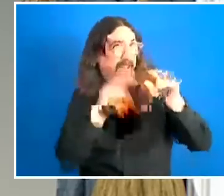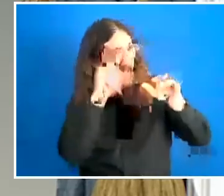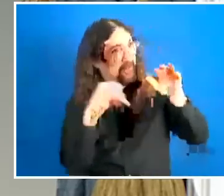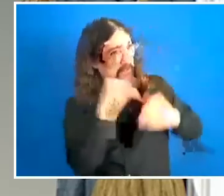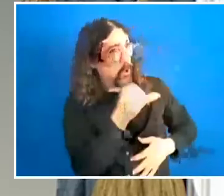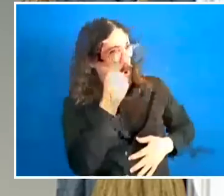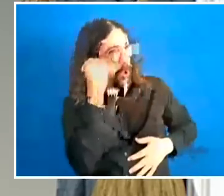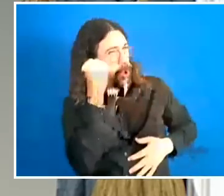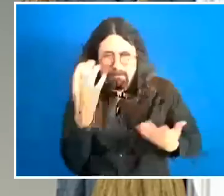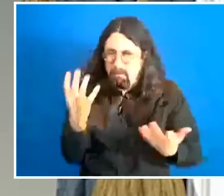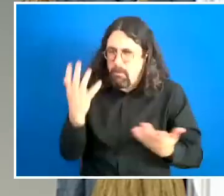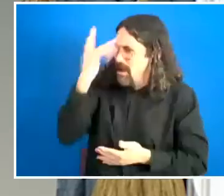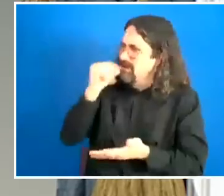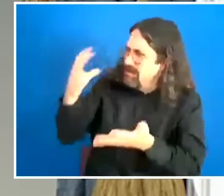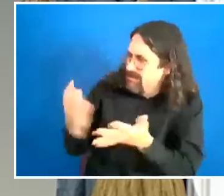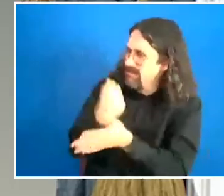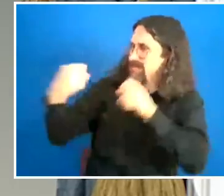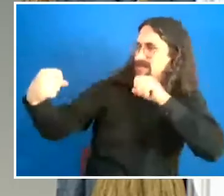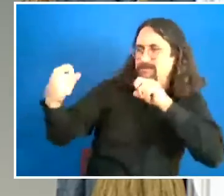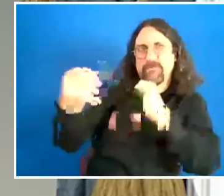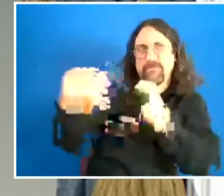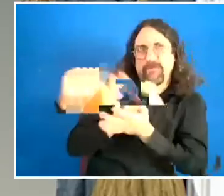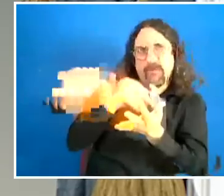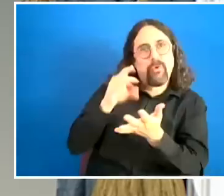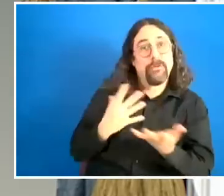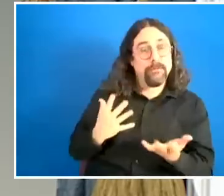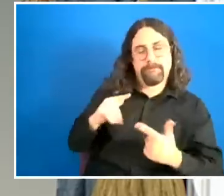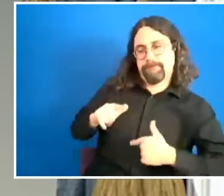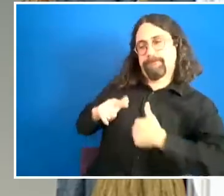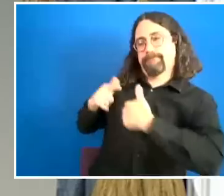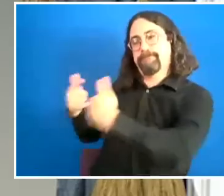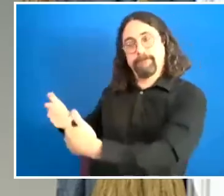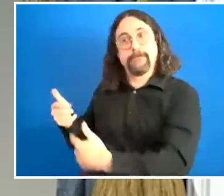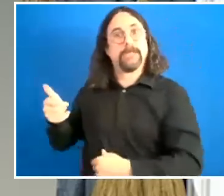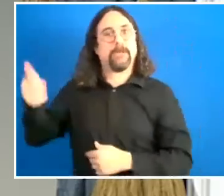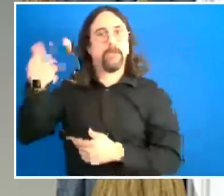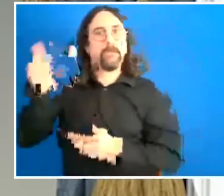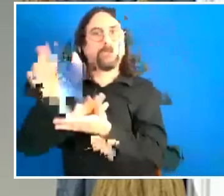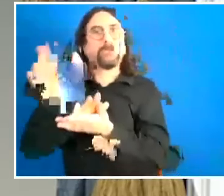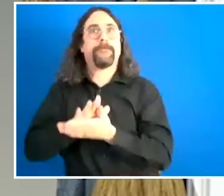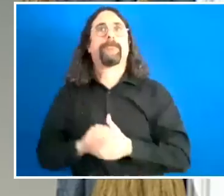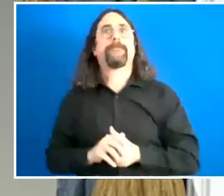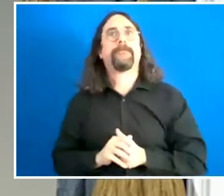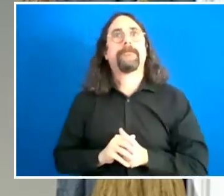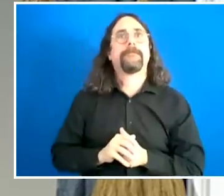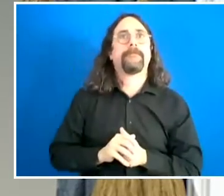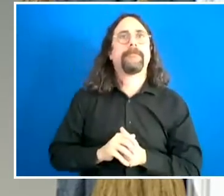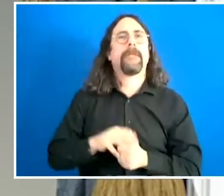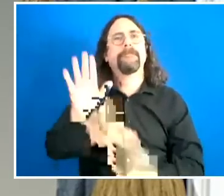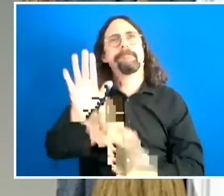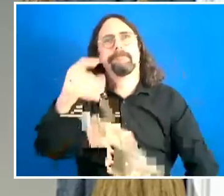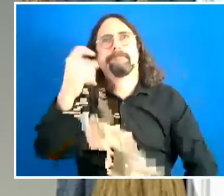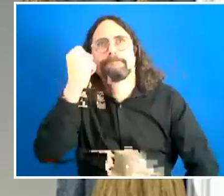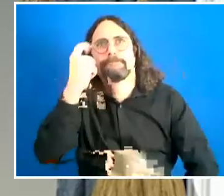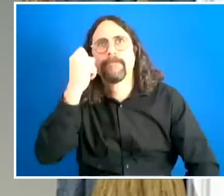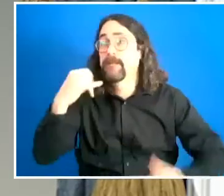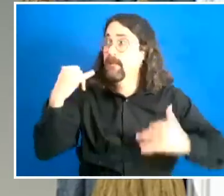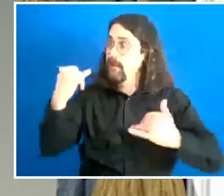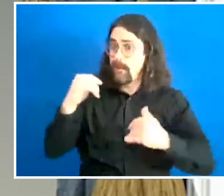IT'S MORE OF A CONTINUUM RATHER THAN THE COMRPATMENT TALLIZED WAY WE